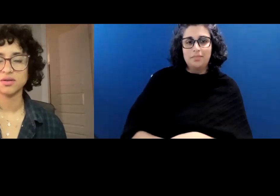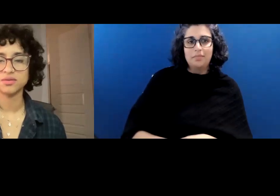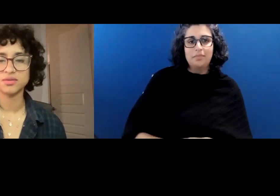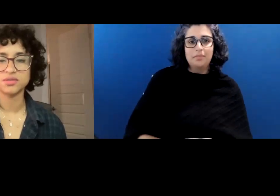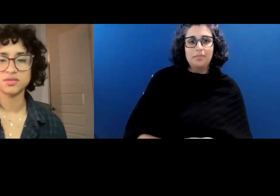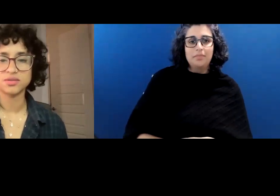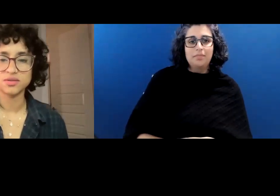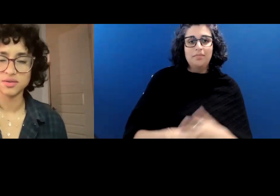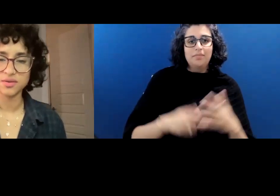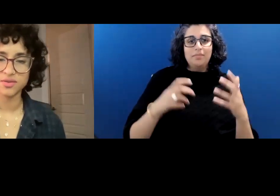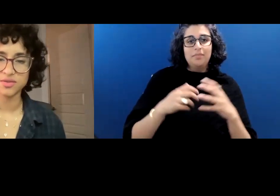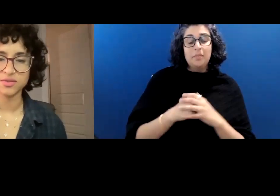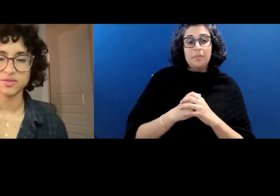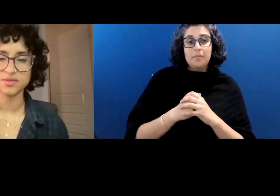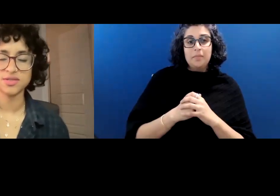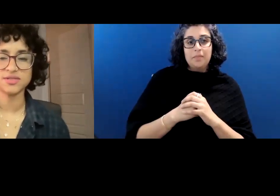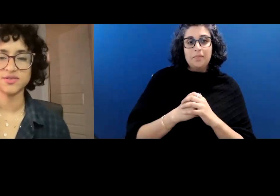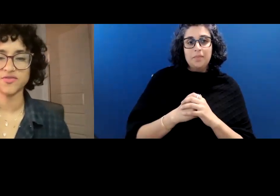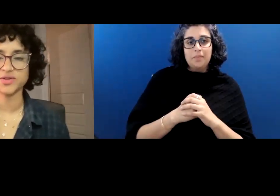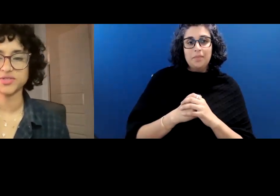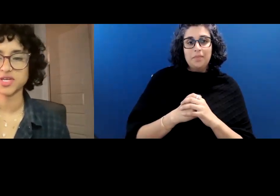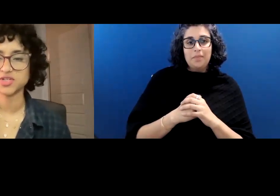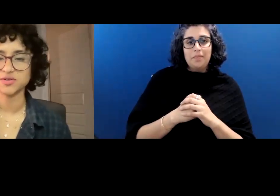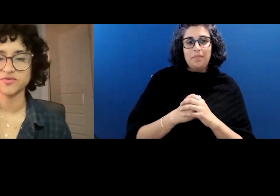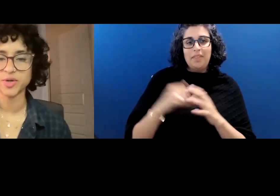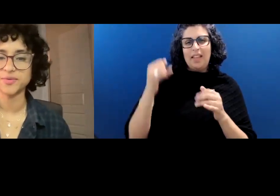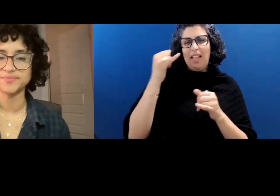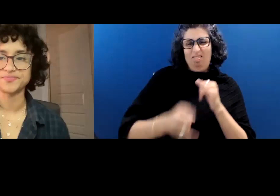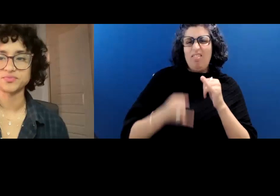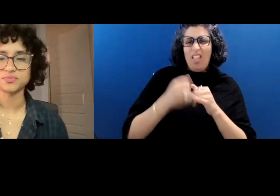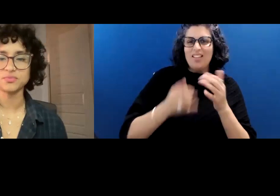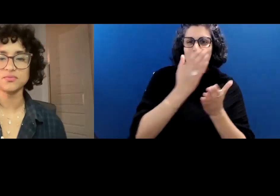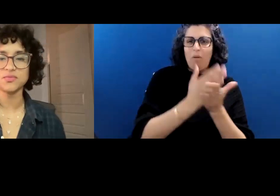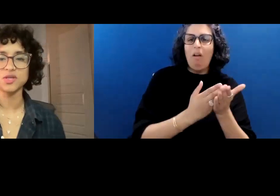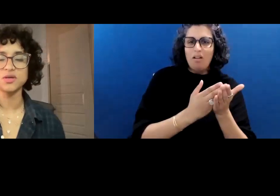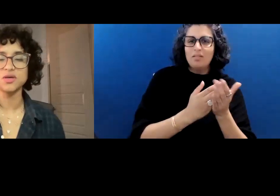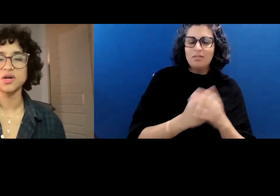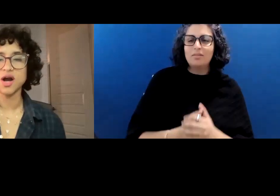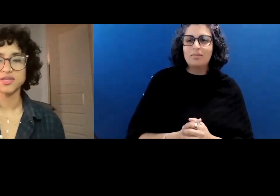And this is the final section of the poem.